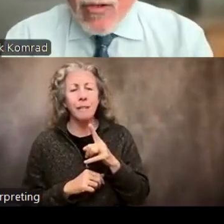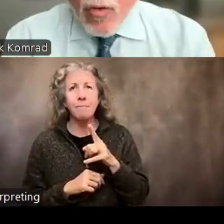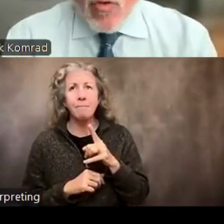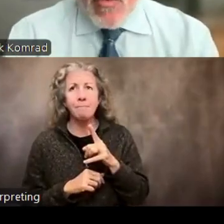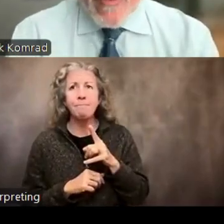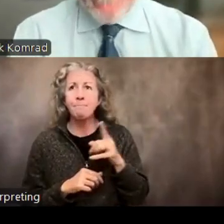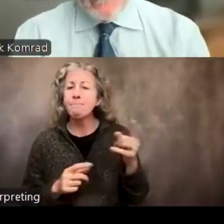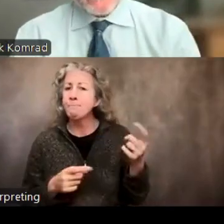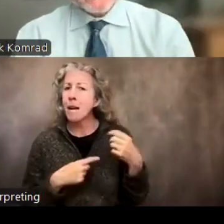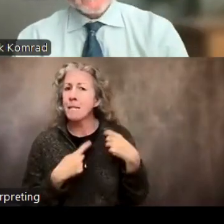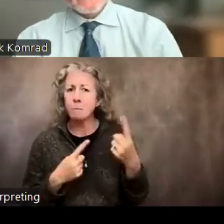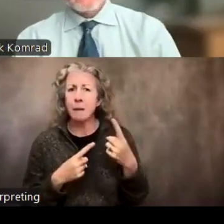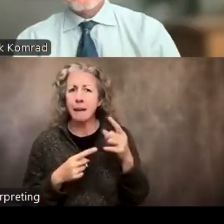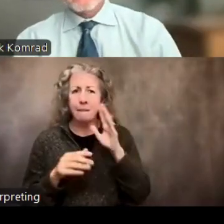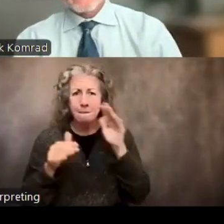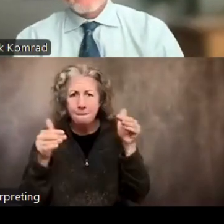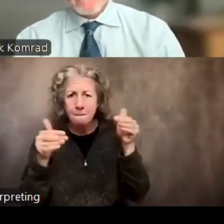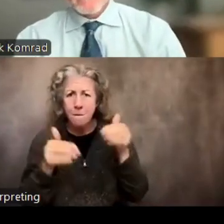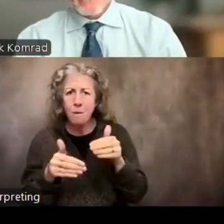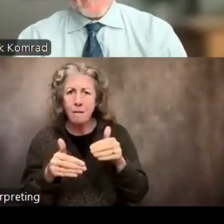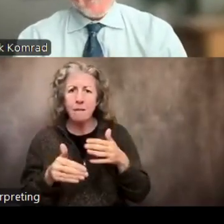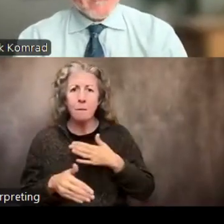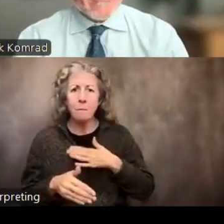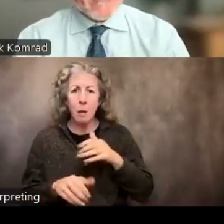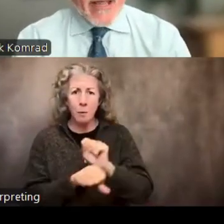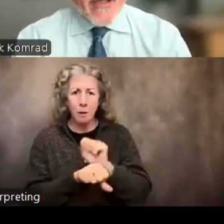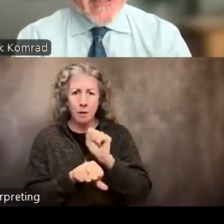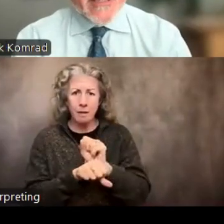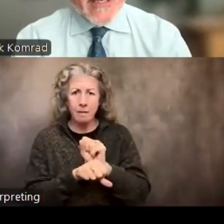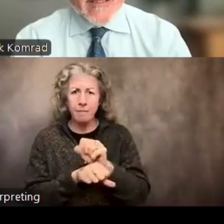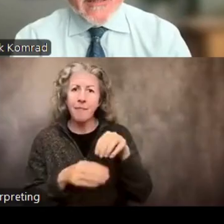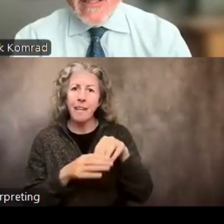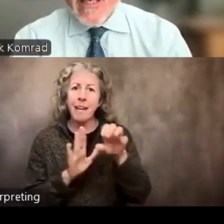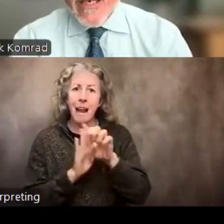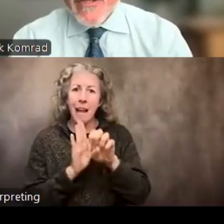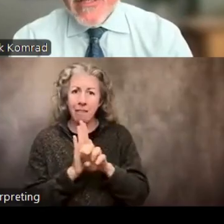core focus of my work in ethics and as a psychiatrist, and